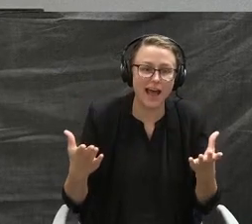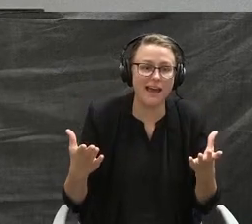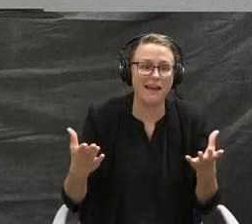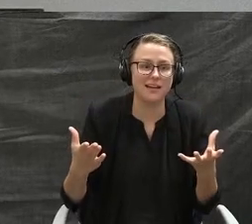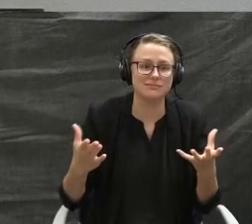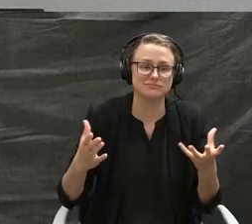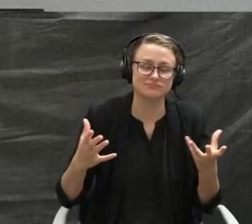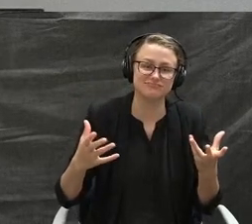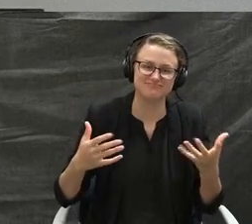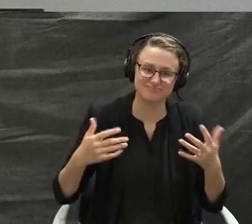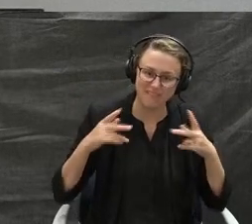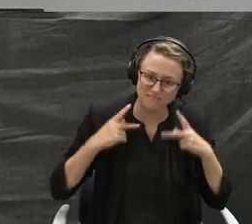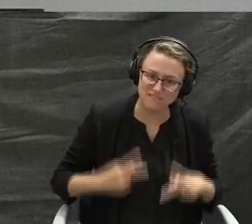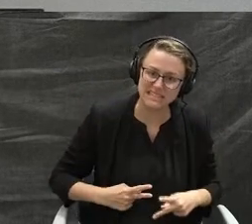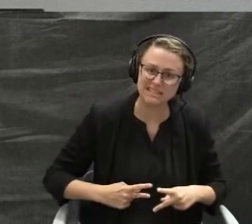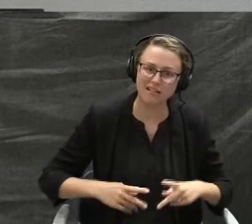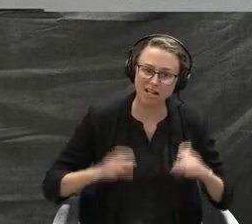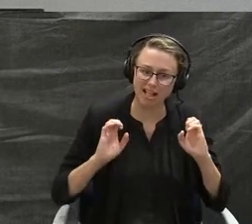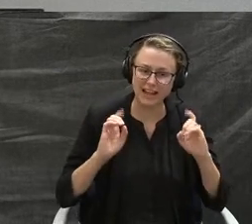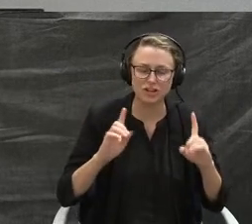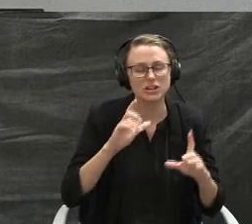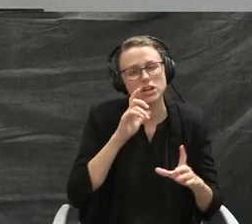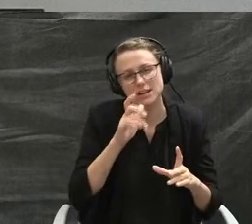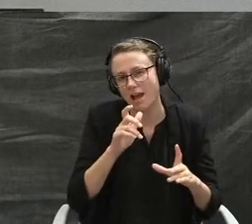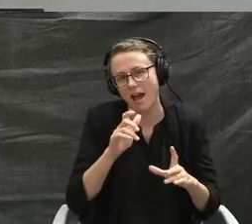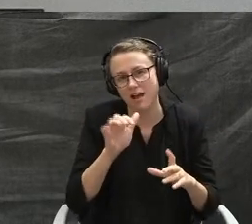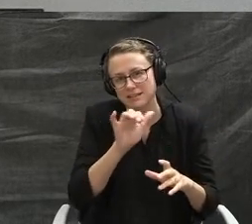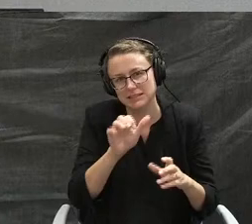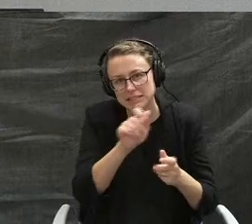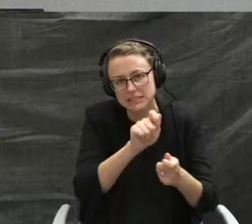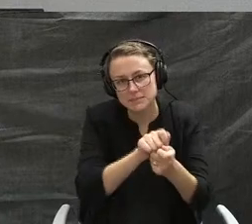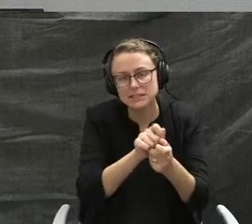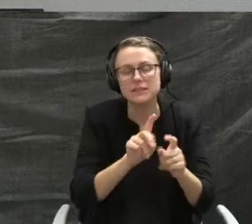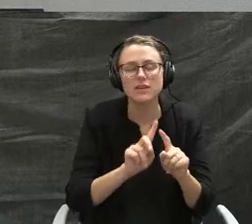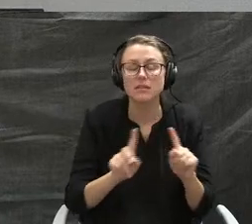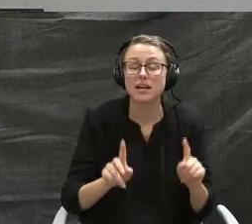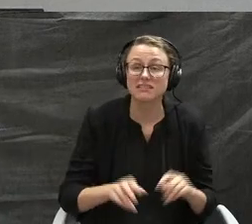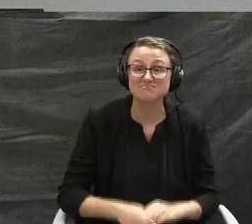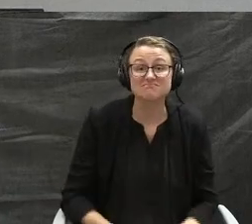specific but. You know, there are several ways to satisfy that